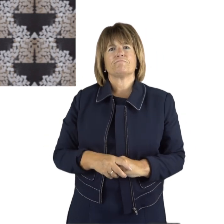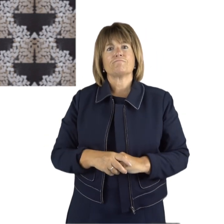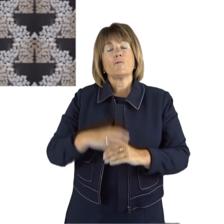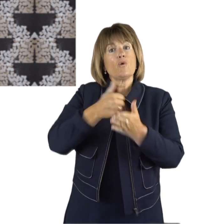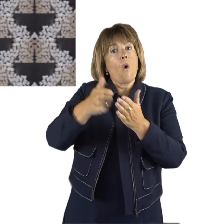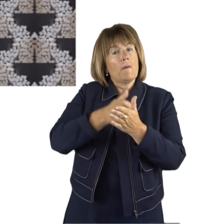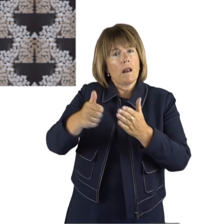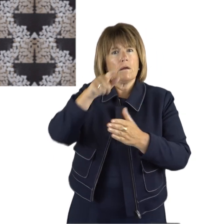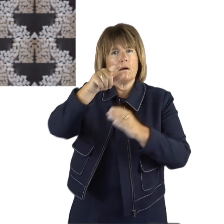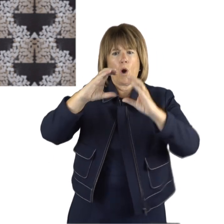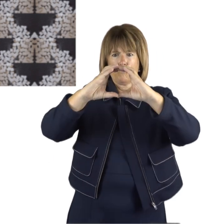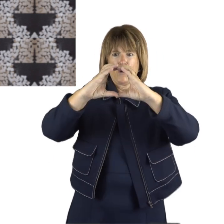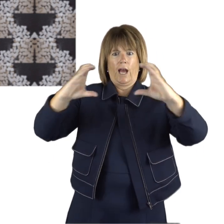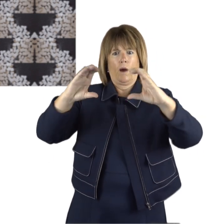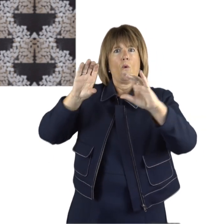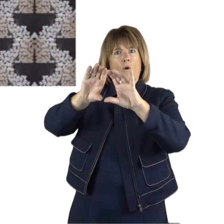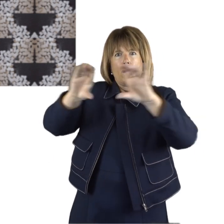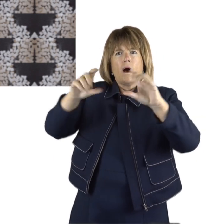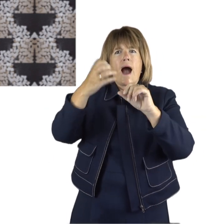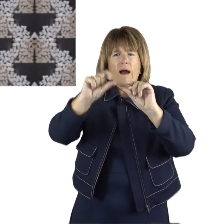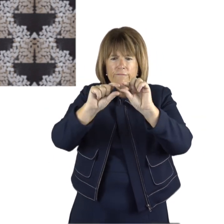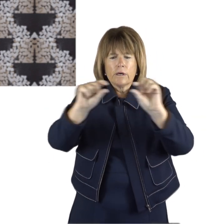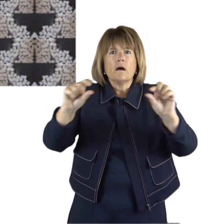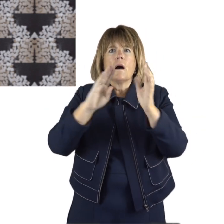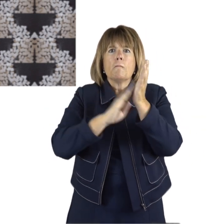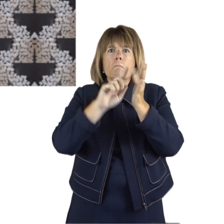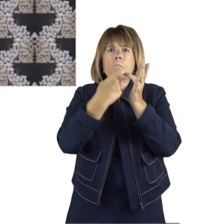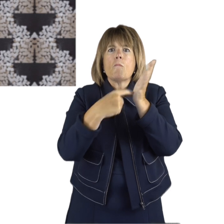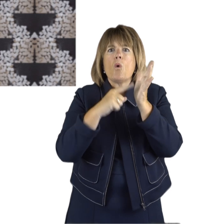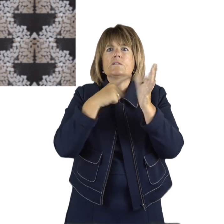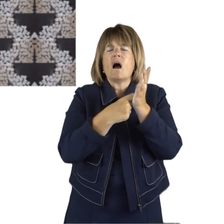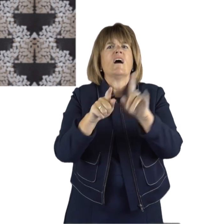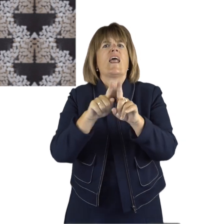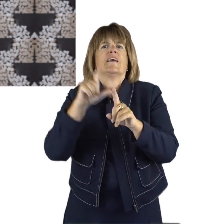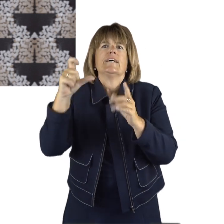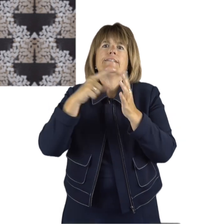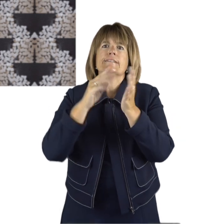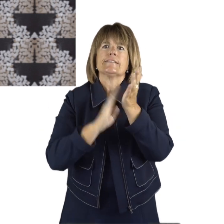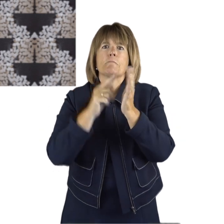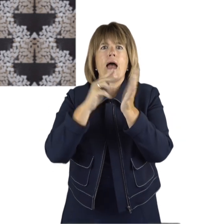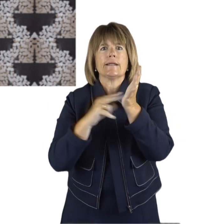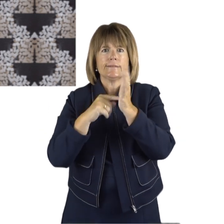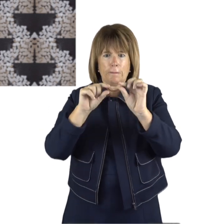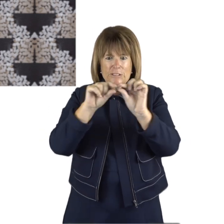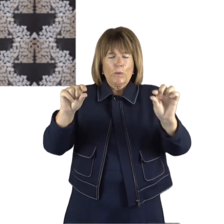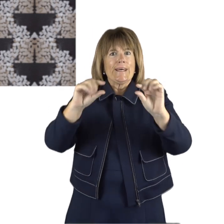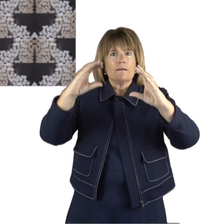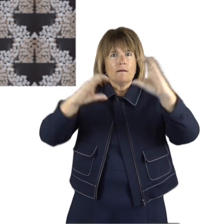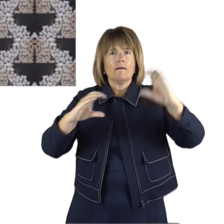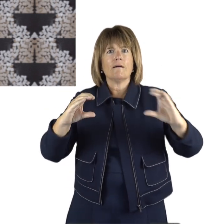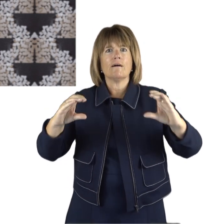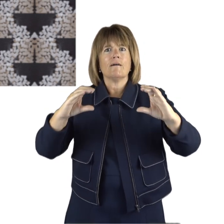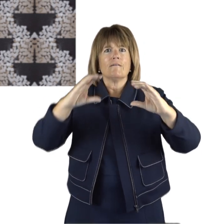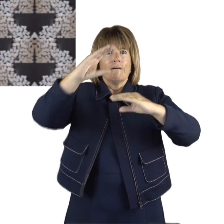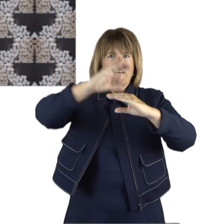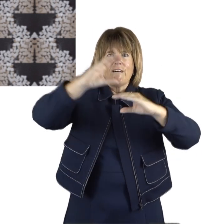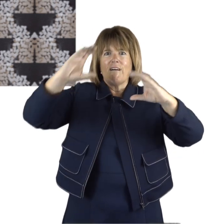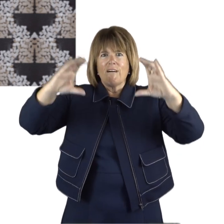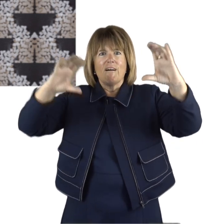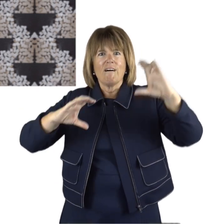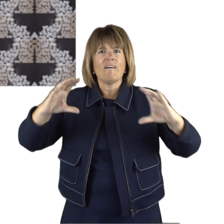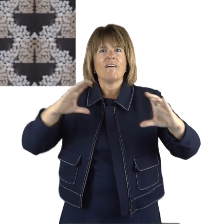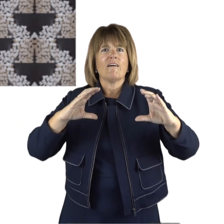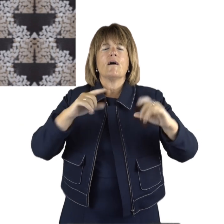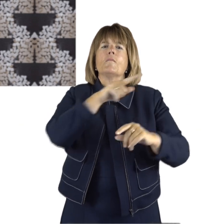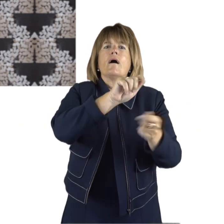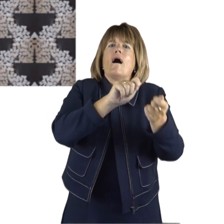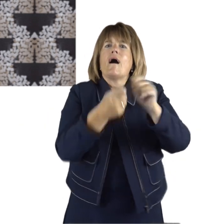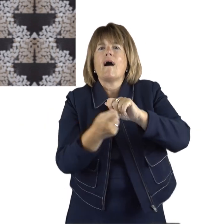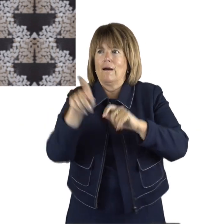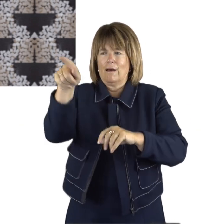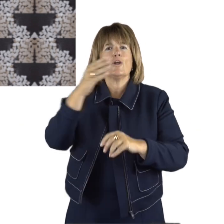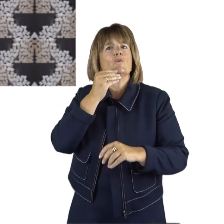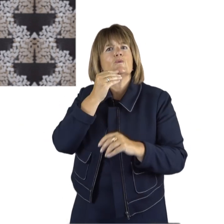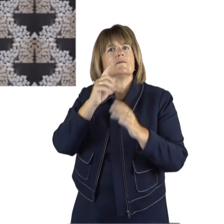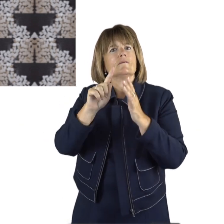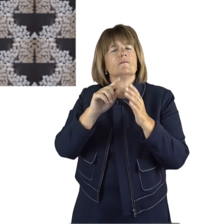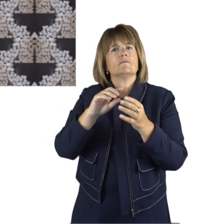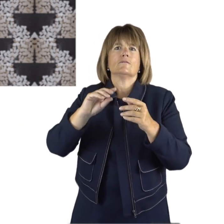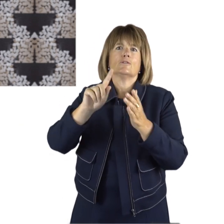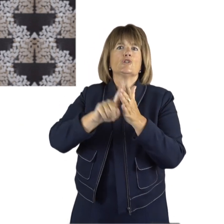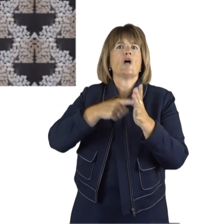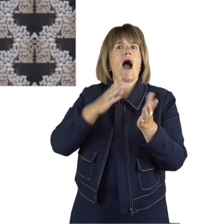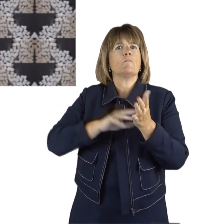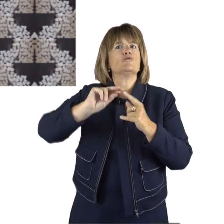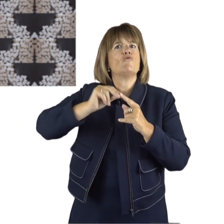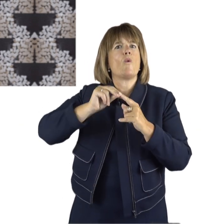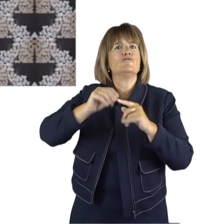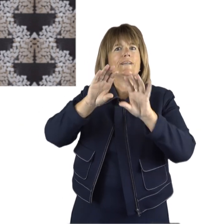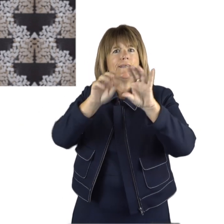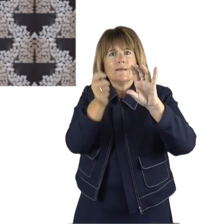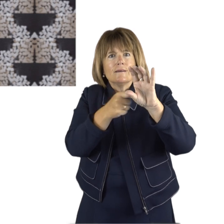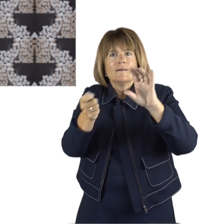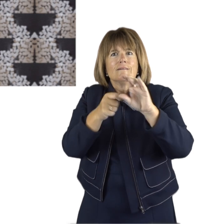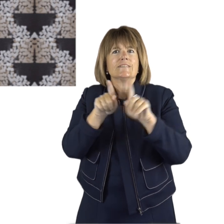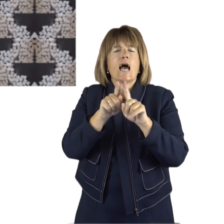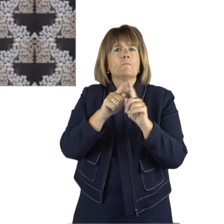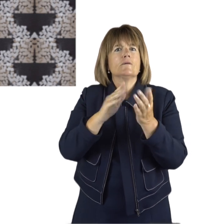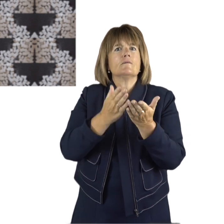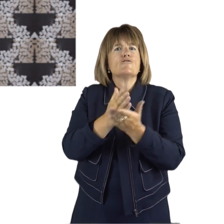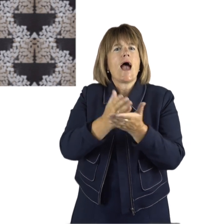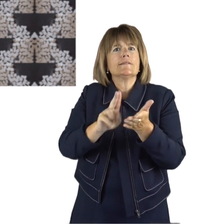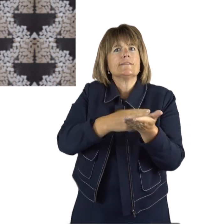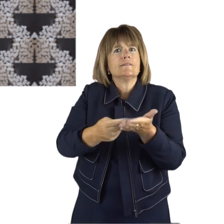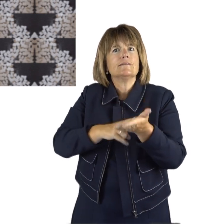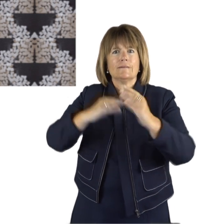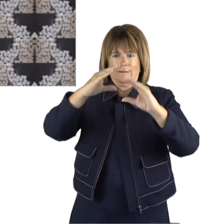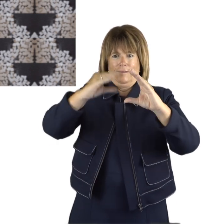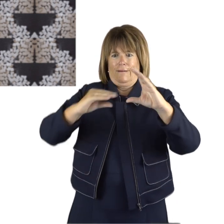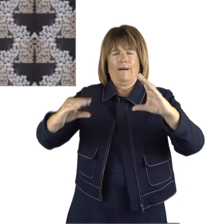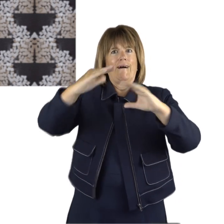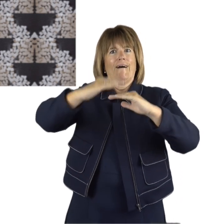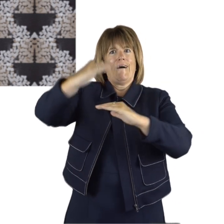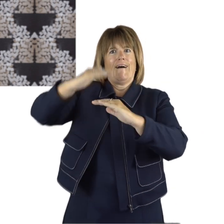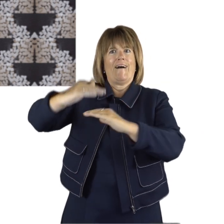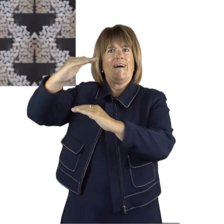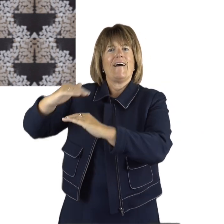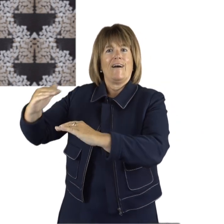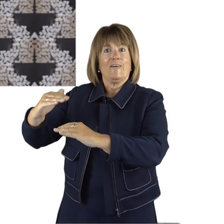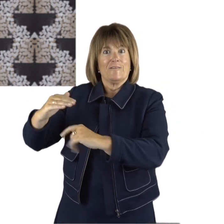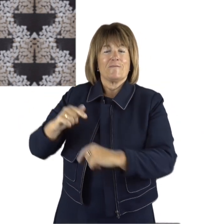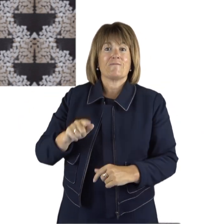The mortar used to join the blocks consisted of strawberry jam spread onto slices of bread.